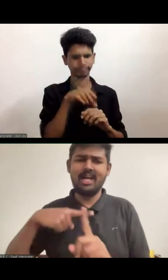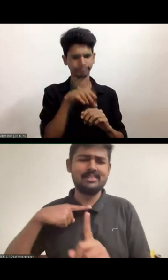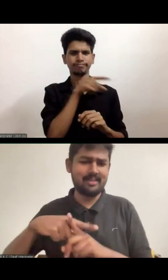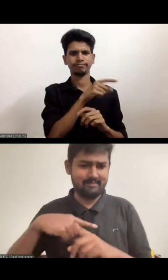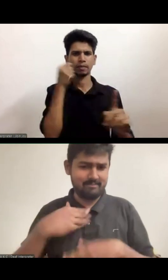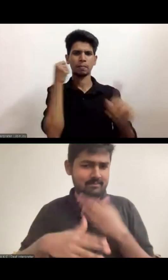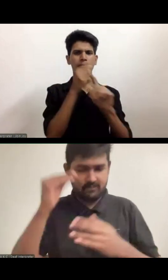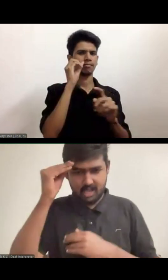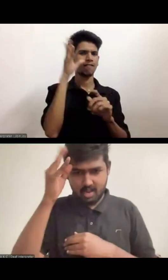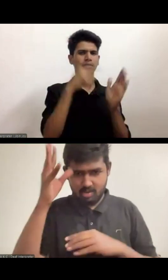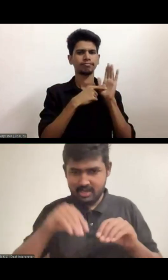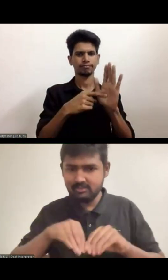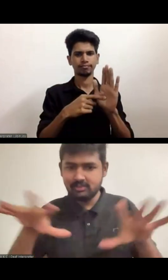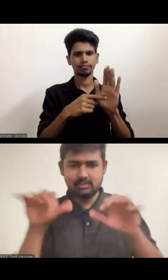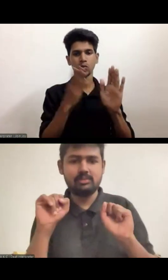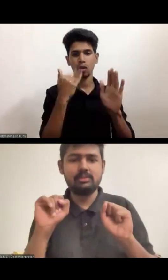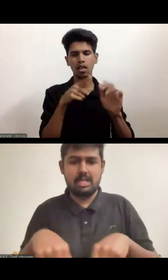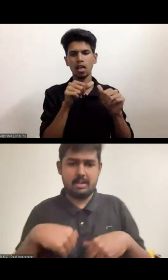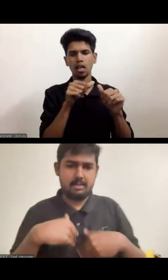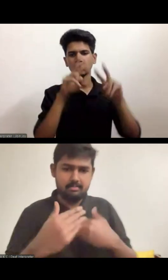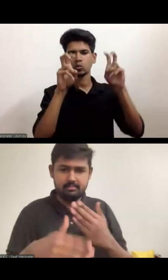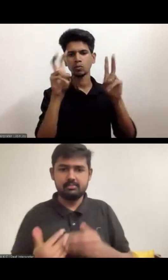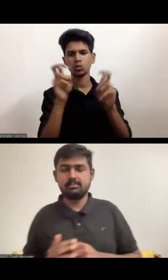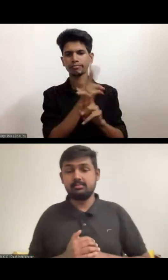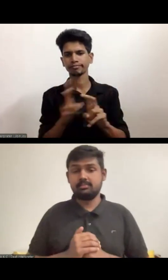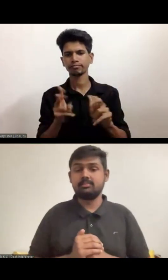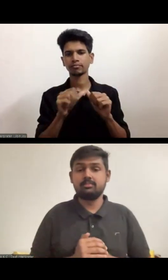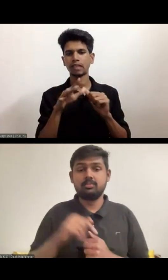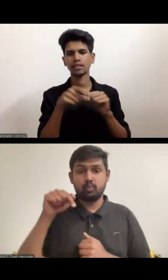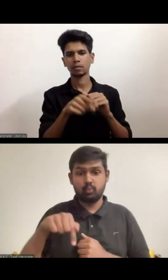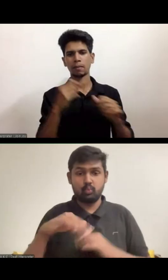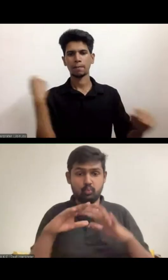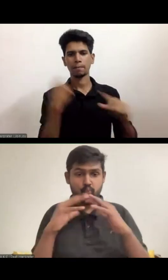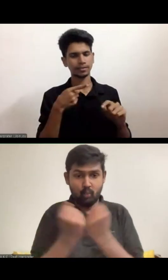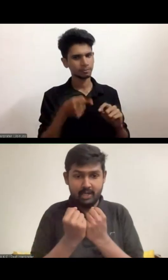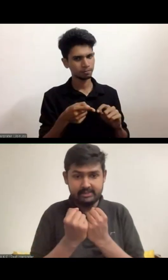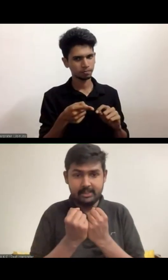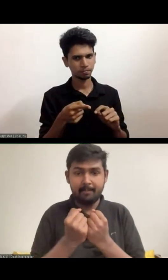And they are often run by persons with disability themselves.